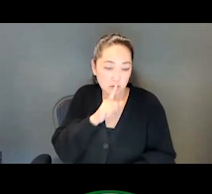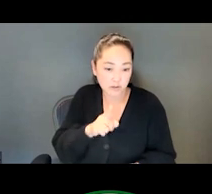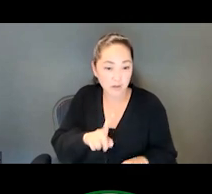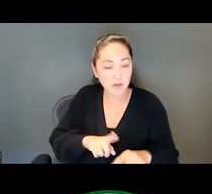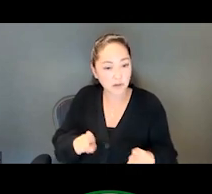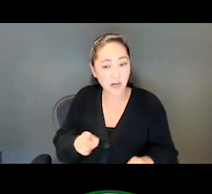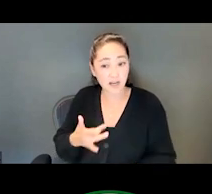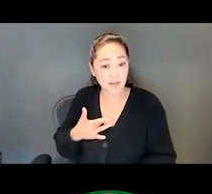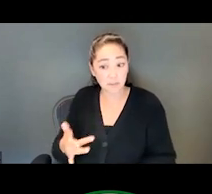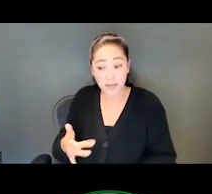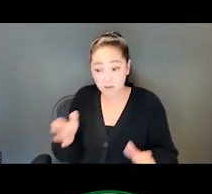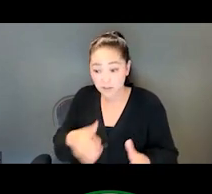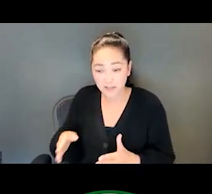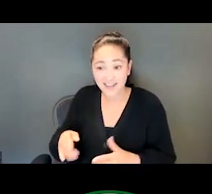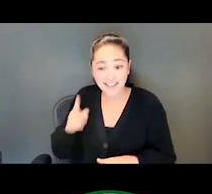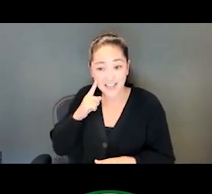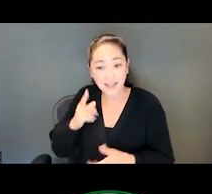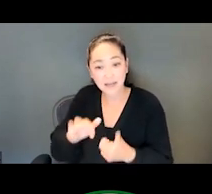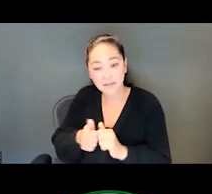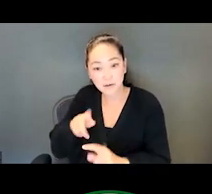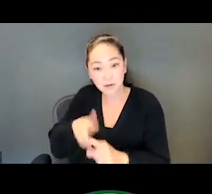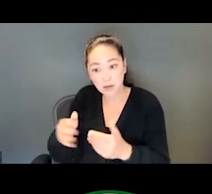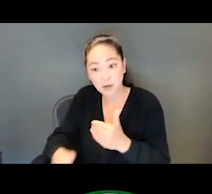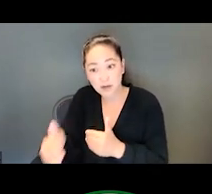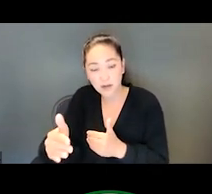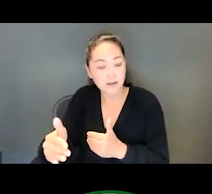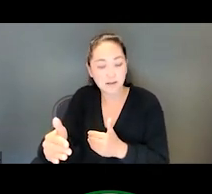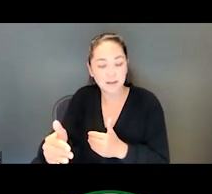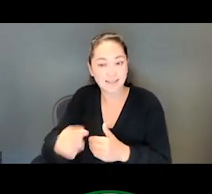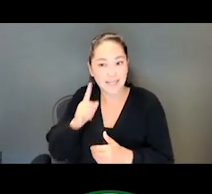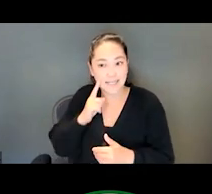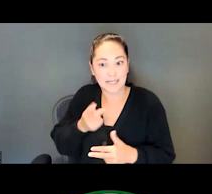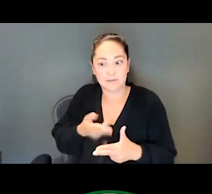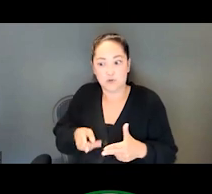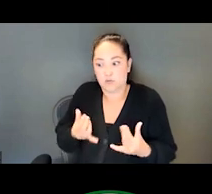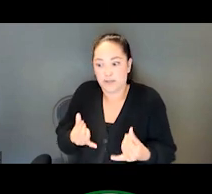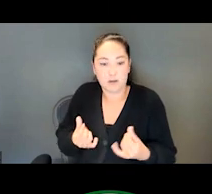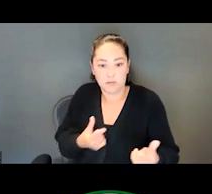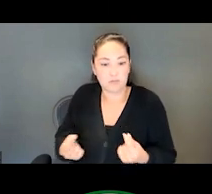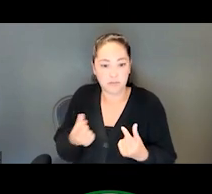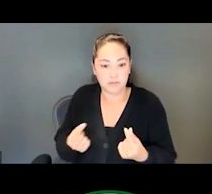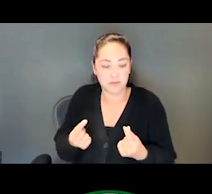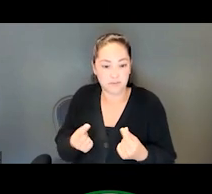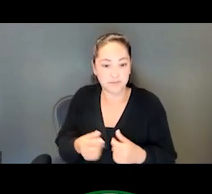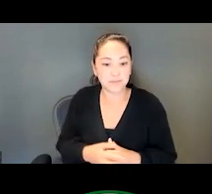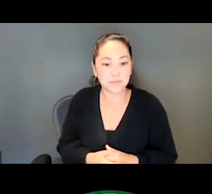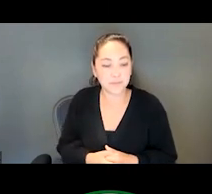And so do we, for example, have Save shelters within parks so that if the smoke does Move